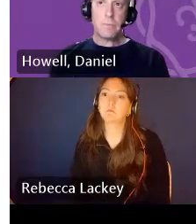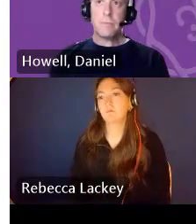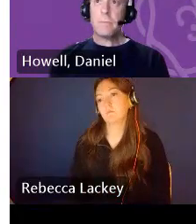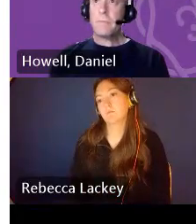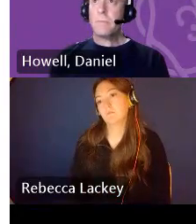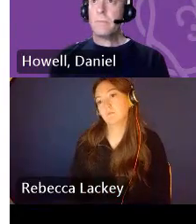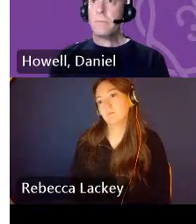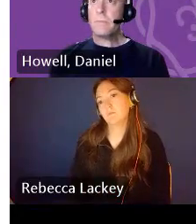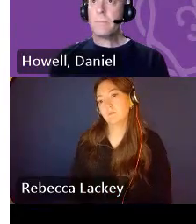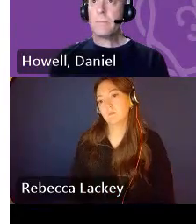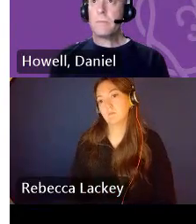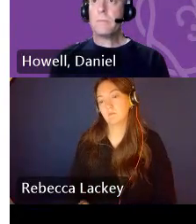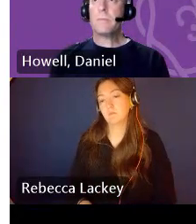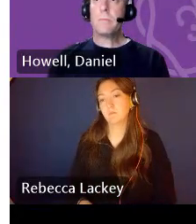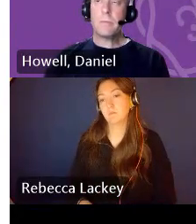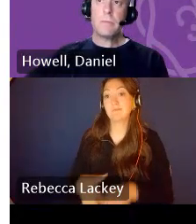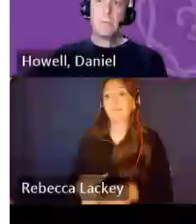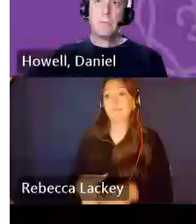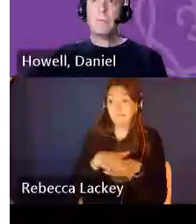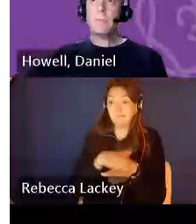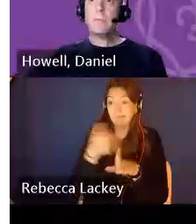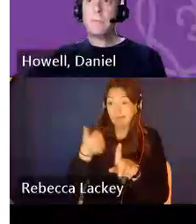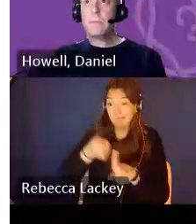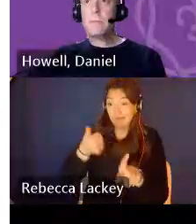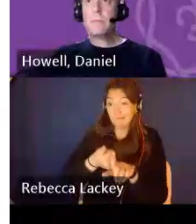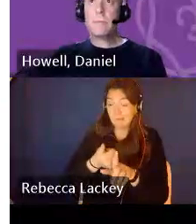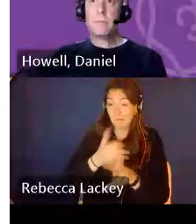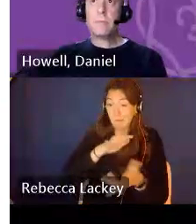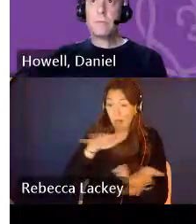Another comment about the road surface on the bridge itself. It is very beat up and needs